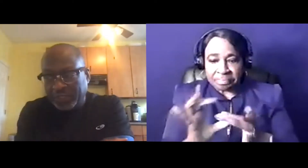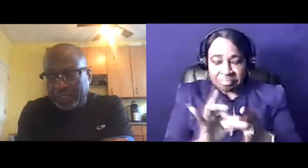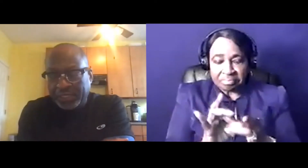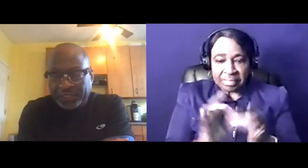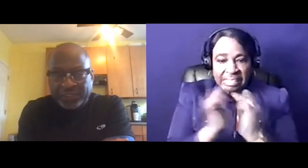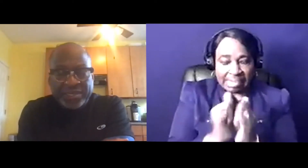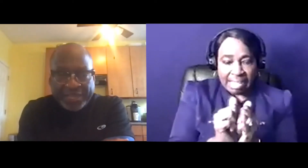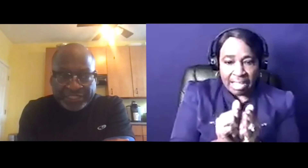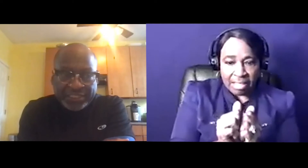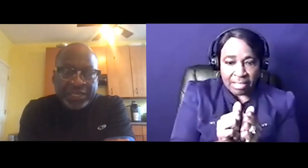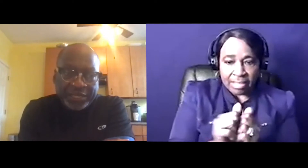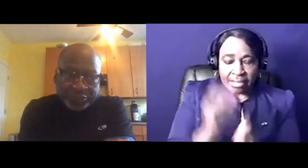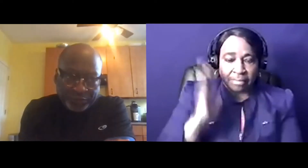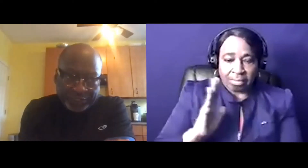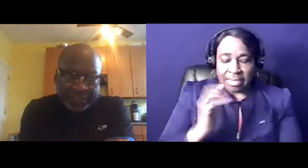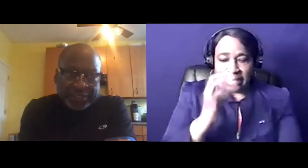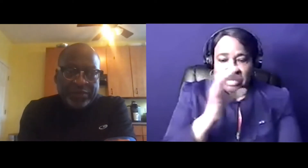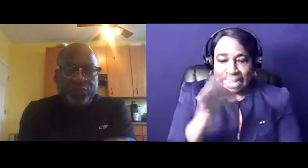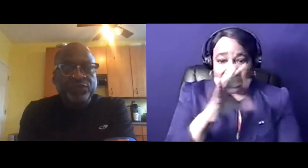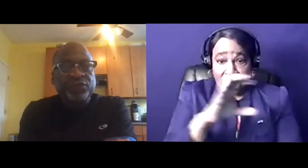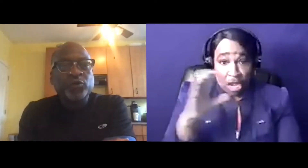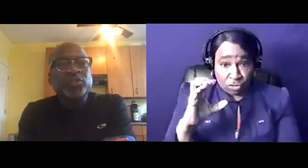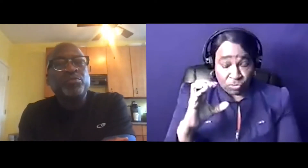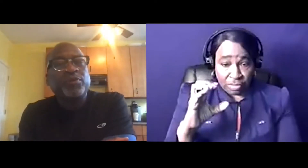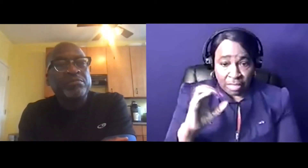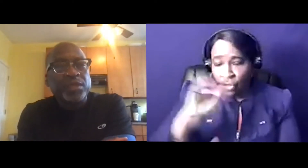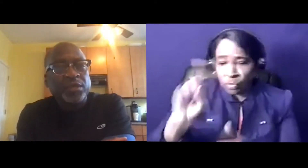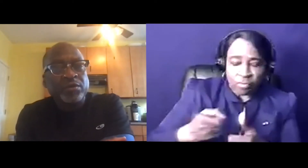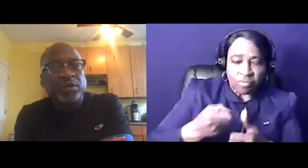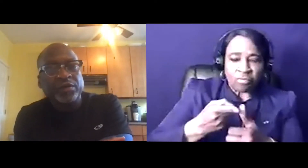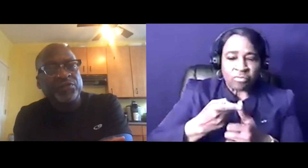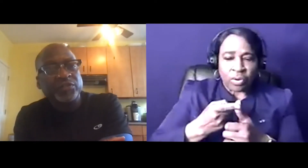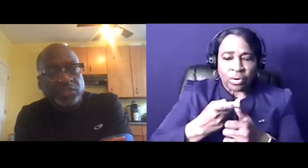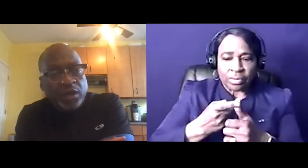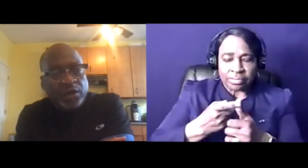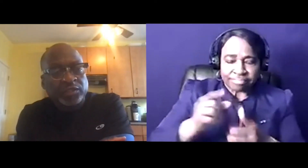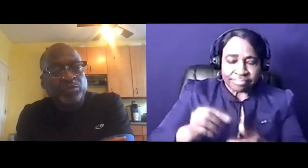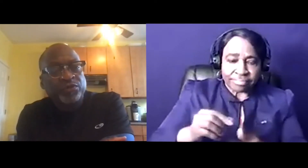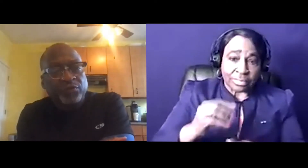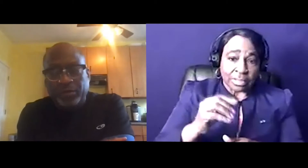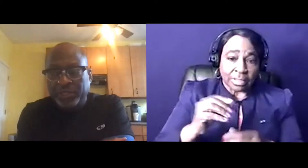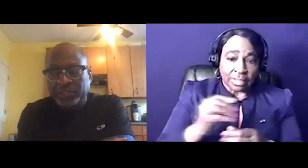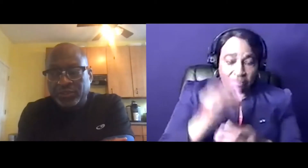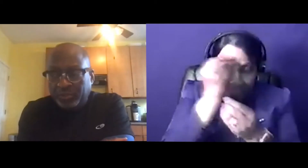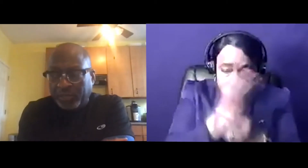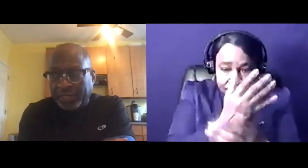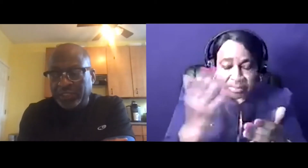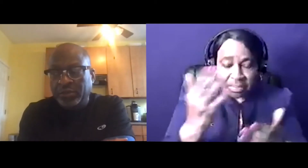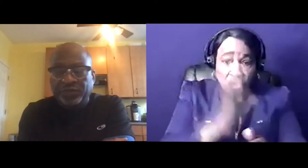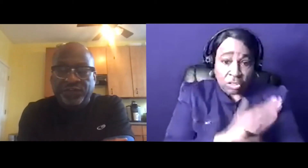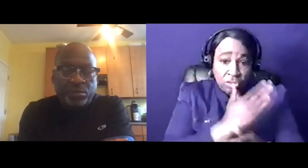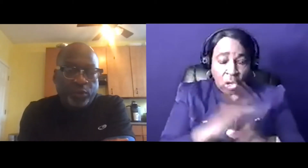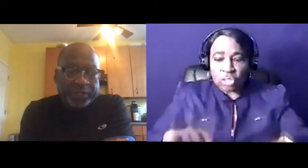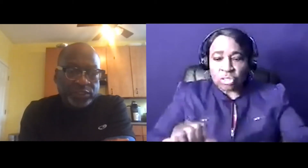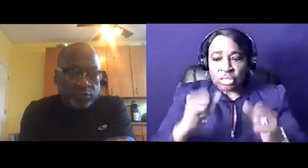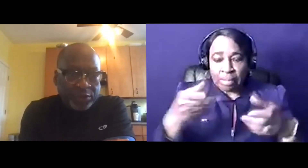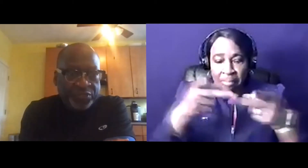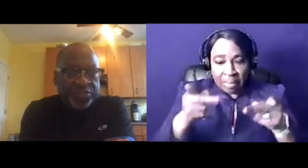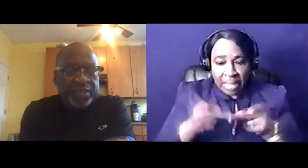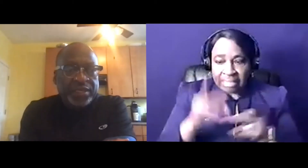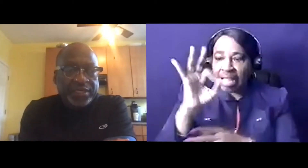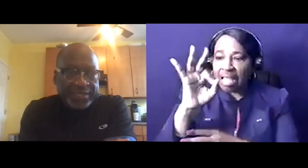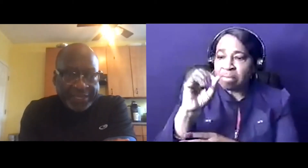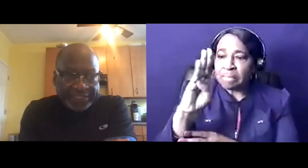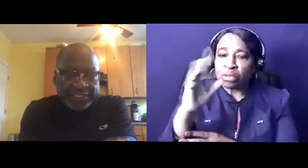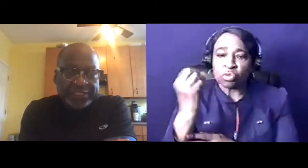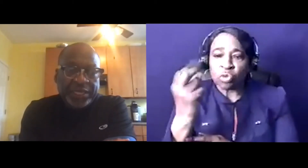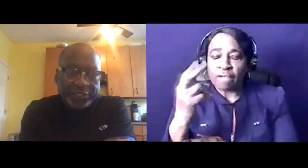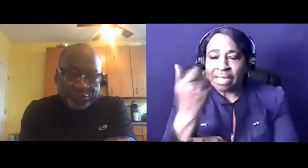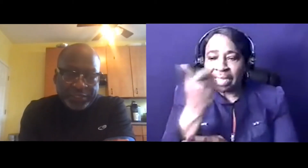in 1900. The first premiere of the song;s performance took place on February 12, 1900.